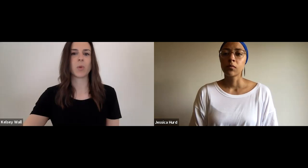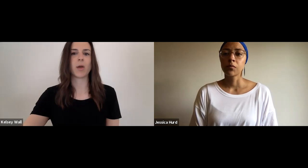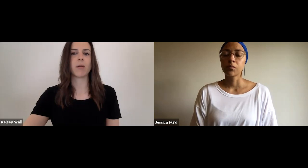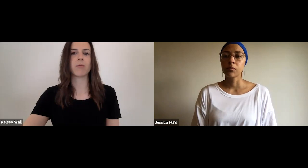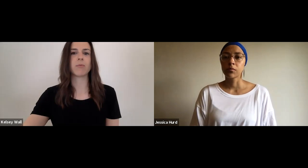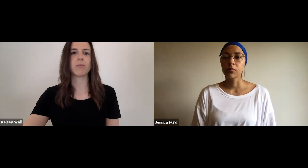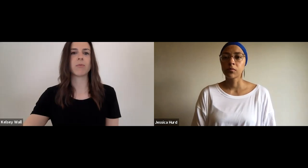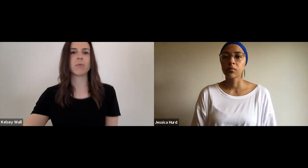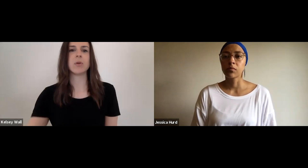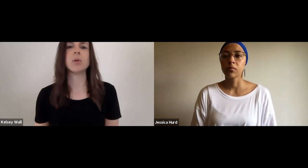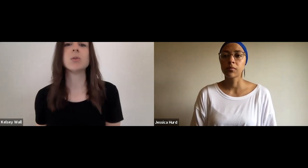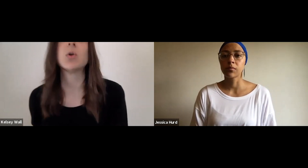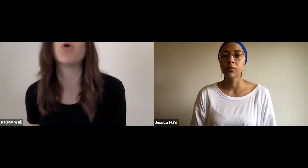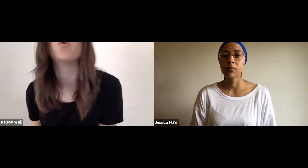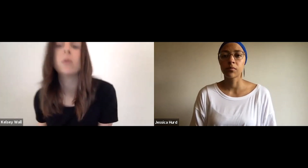in the space that you're in right now.